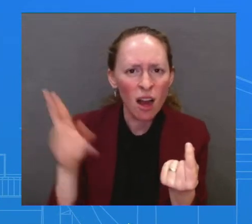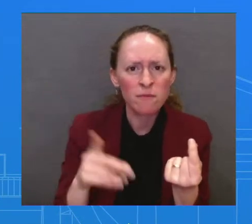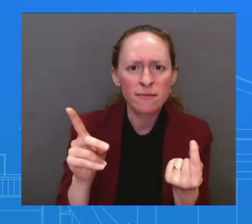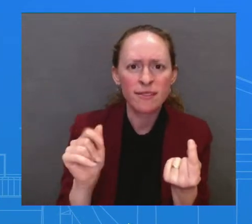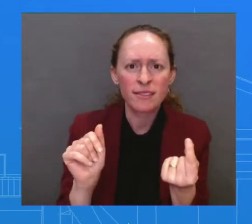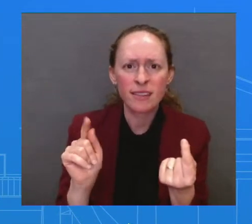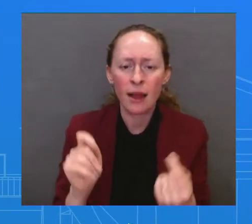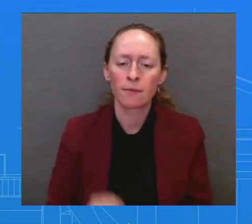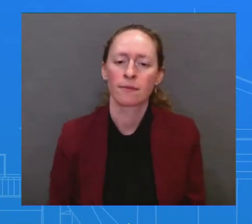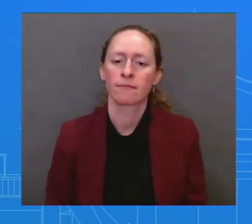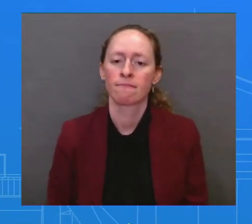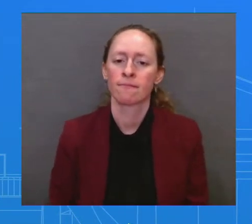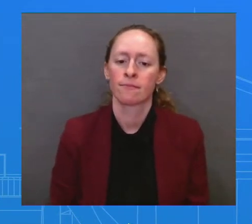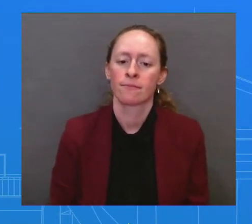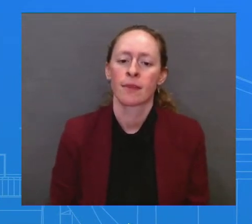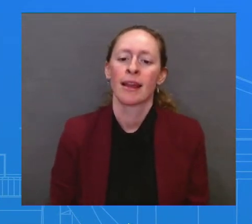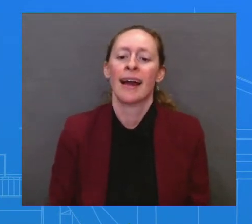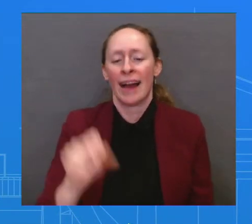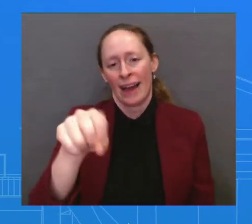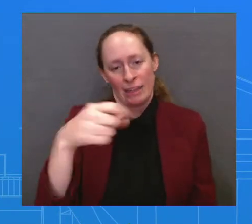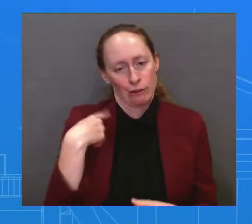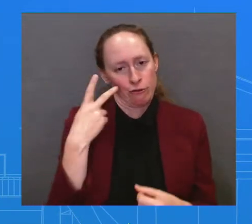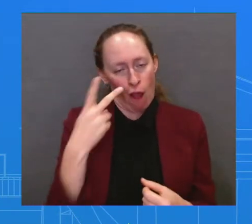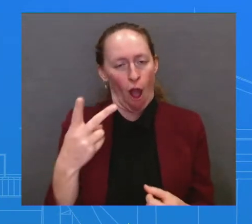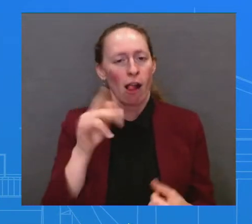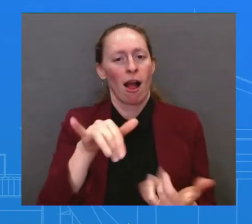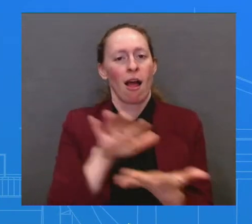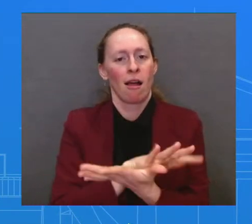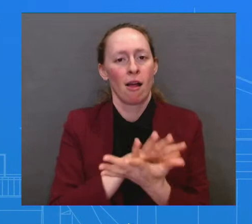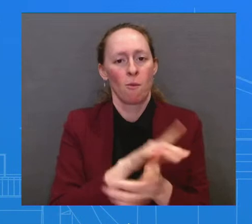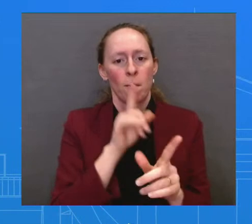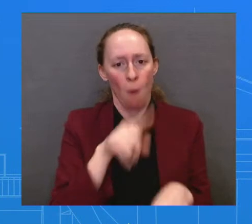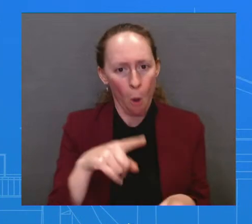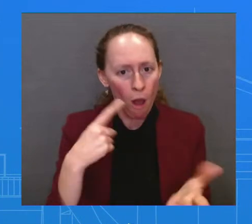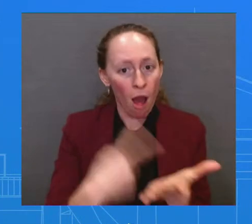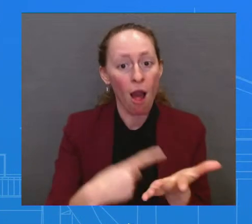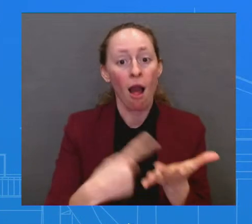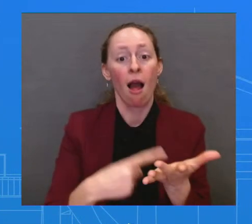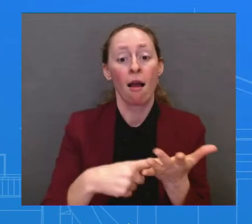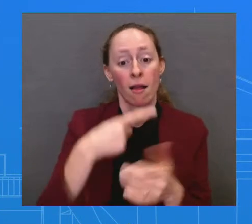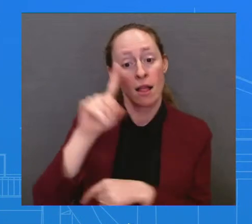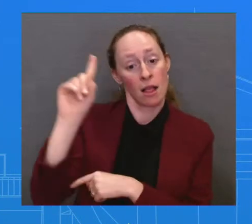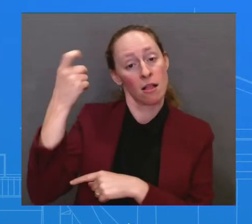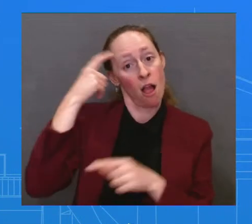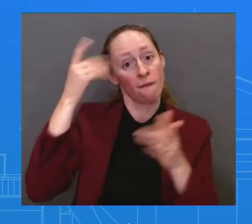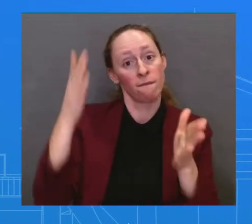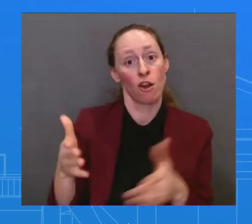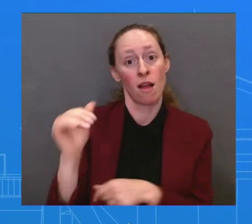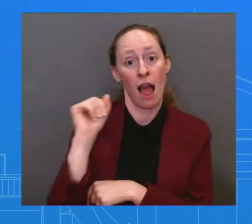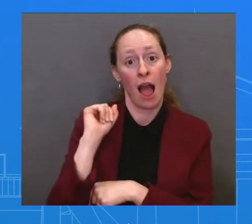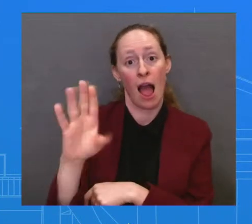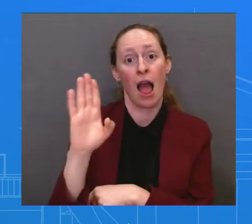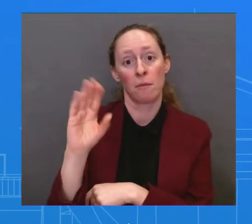But as it relates to Governor Abbott, we know what he has done this past -- these past couple of years while this President has been in office.